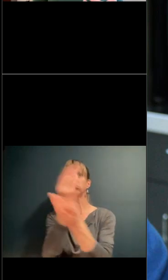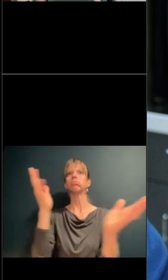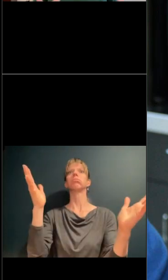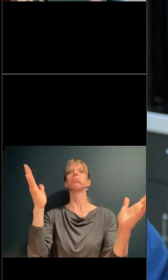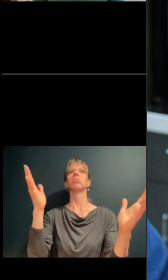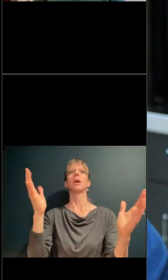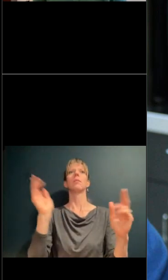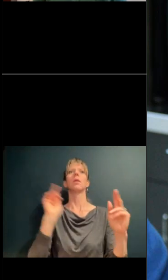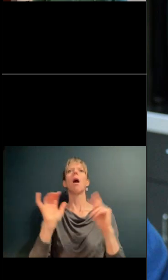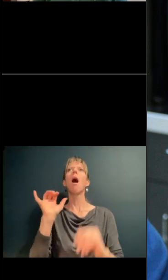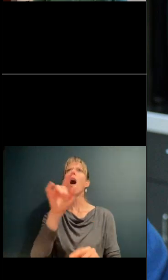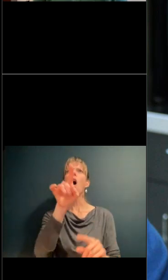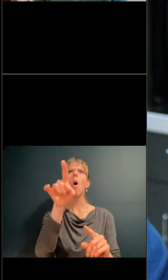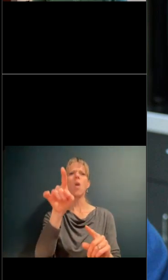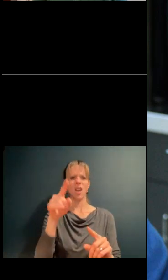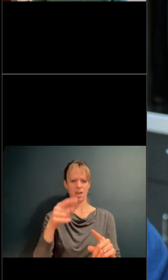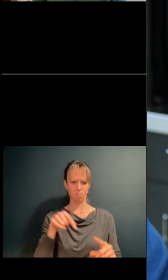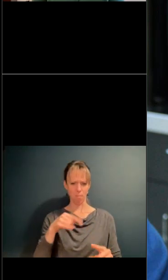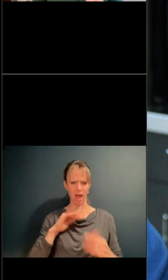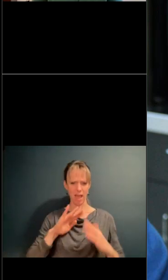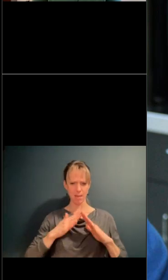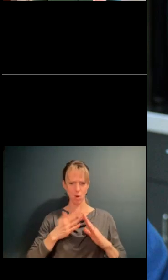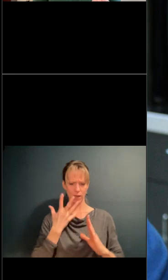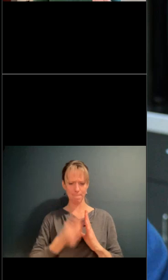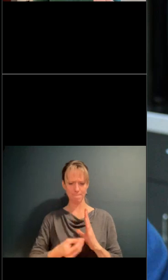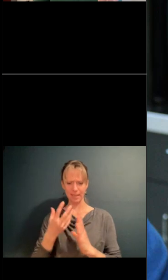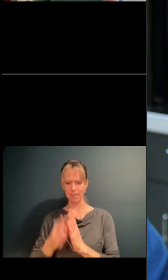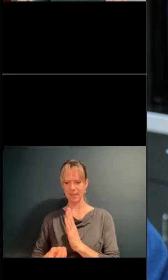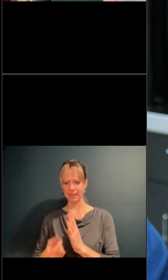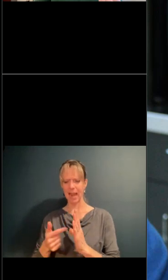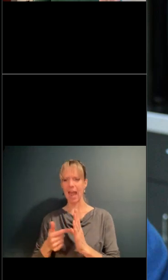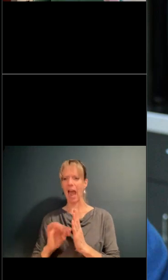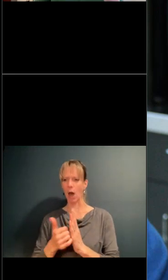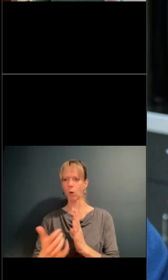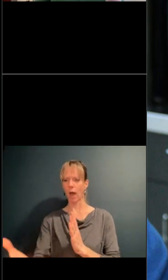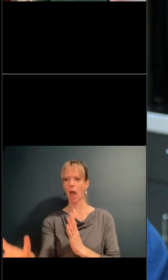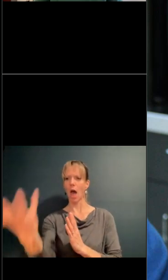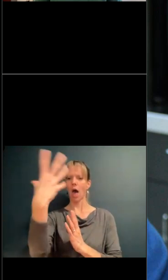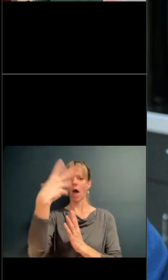there are people missing from their communities? How do we tap into their mission, or theology,